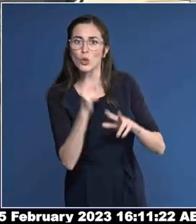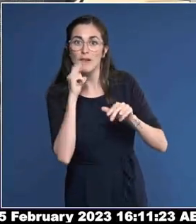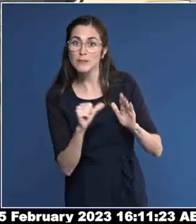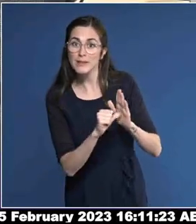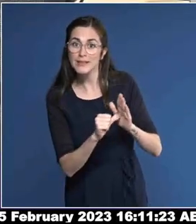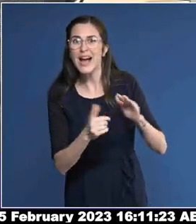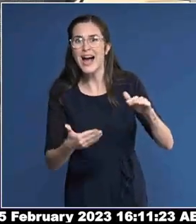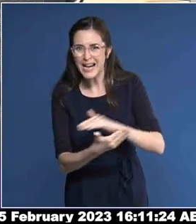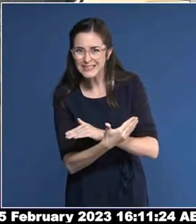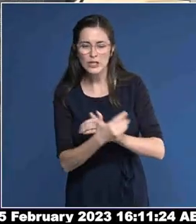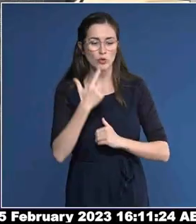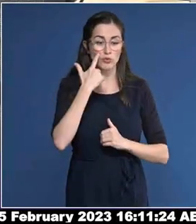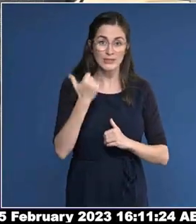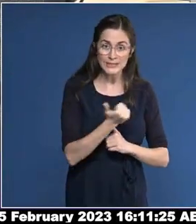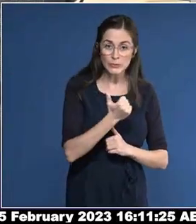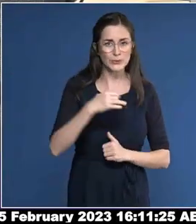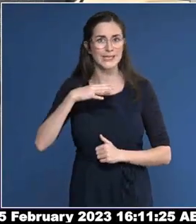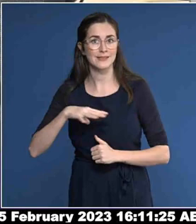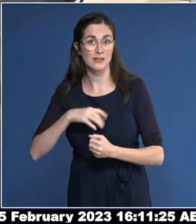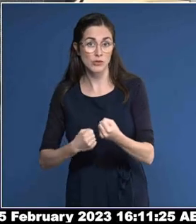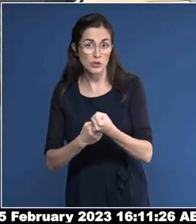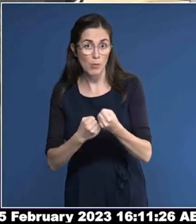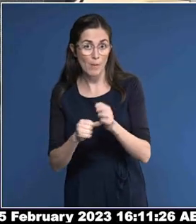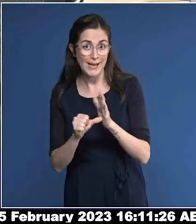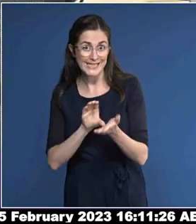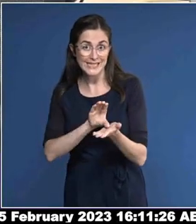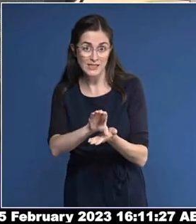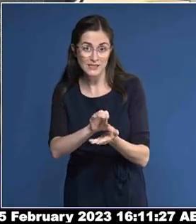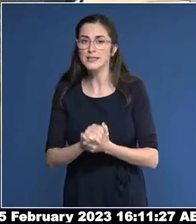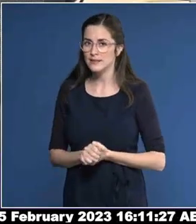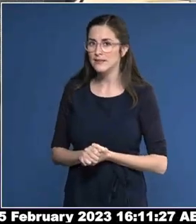Yes.